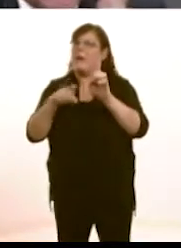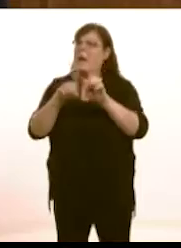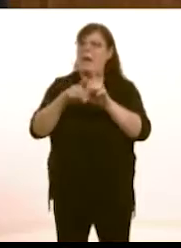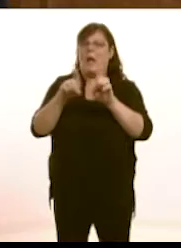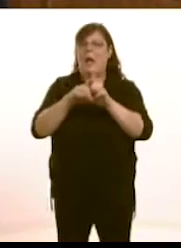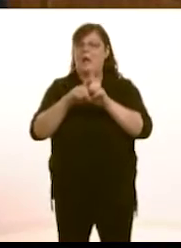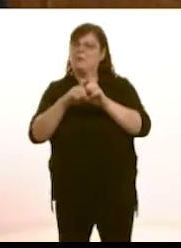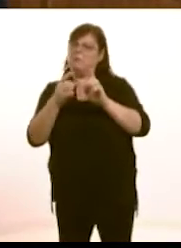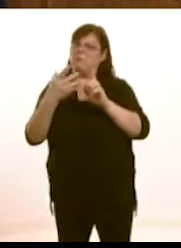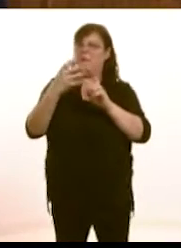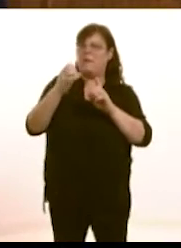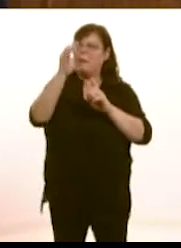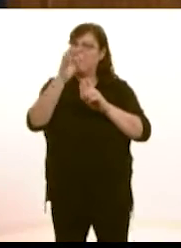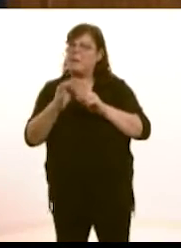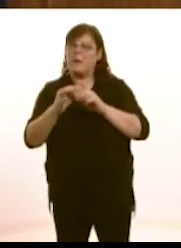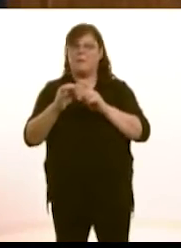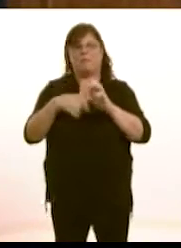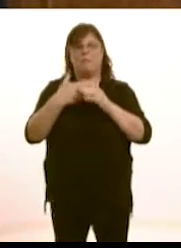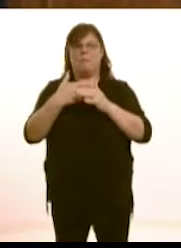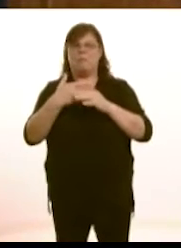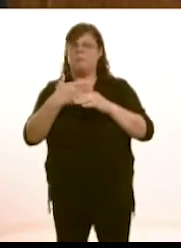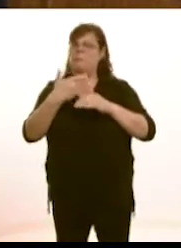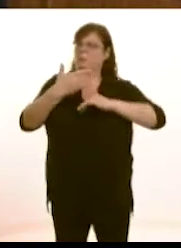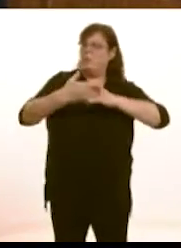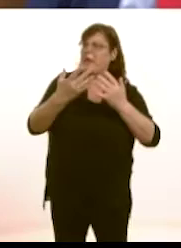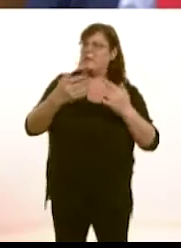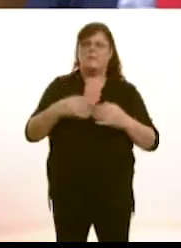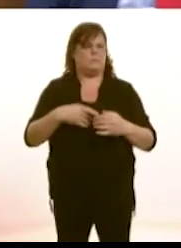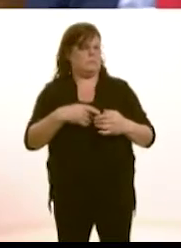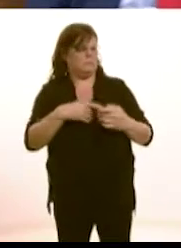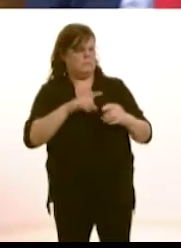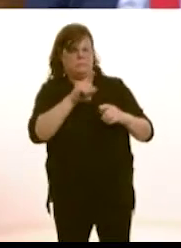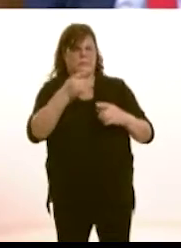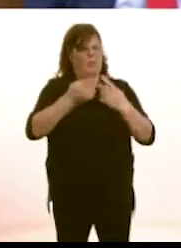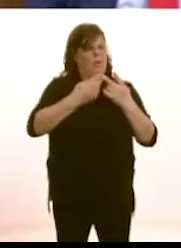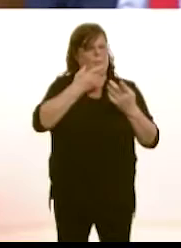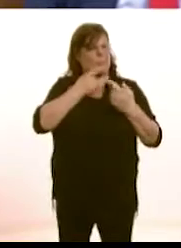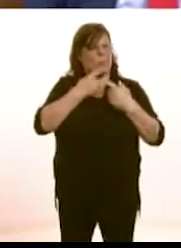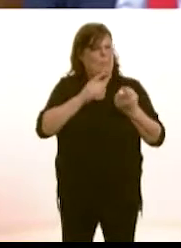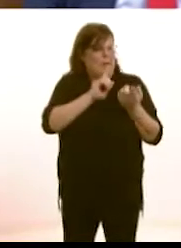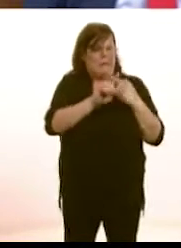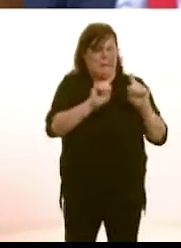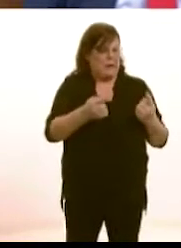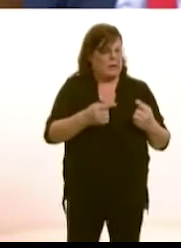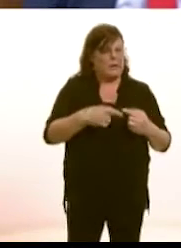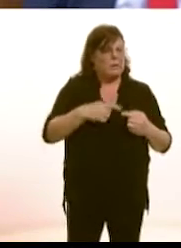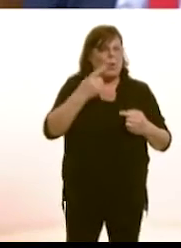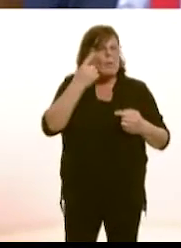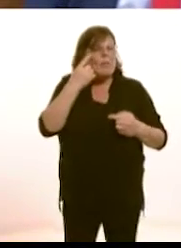Carwyn Jones: Well, I canít answer for comments made by other people. What I can say is that I donít think people voted to see doctors deported, which is what